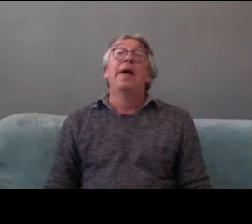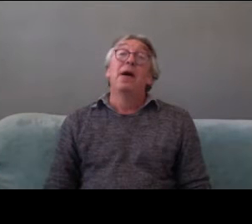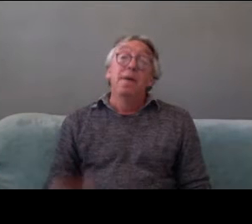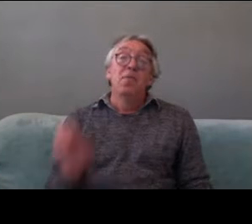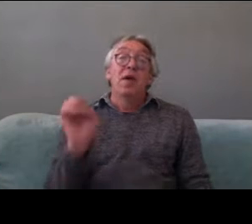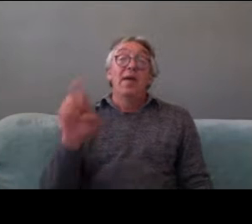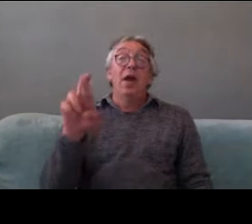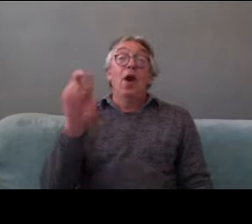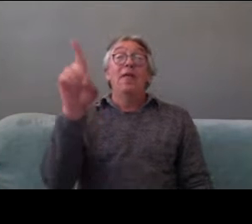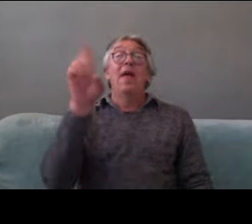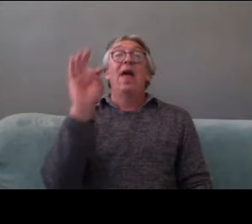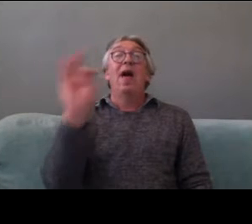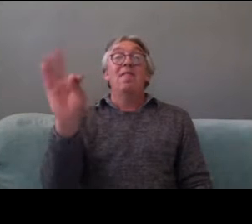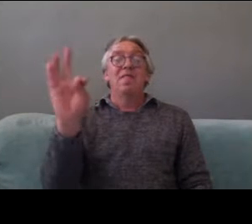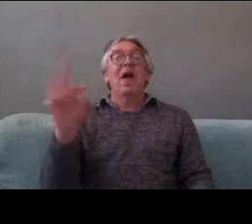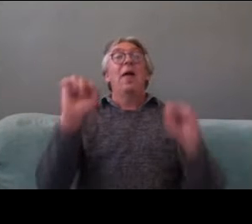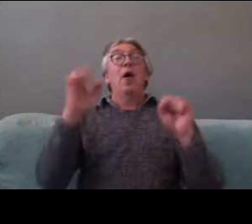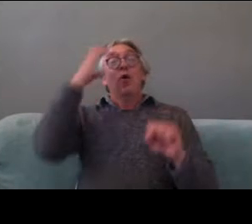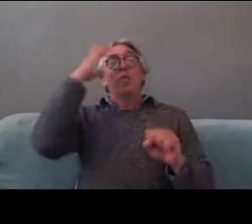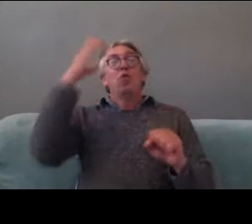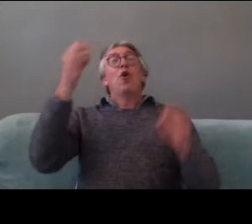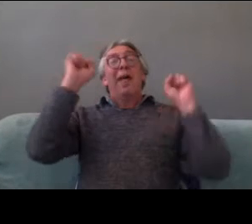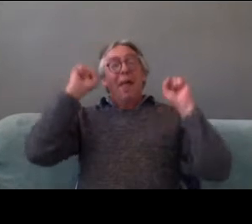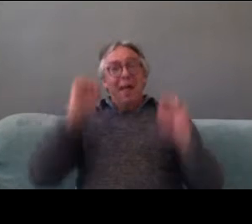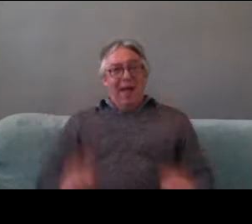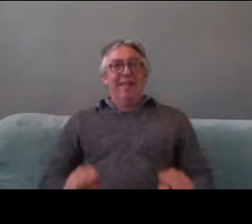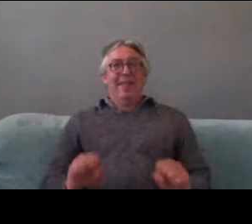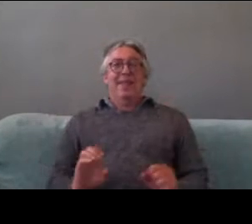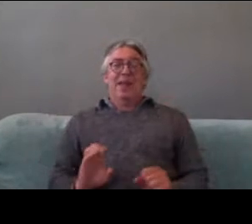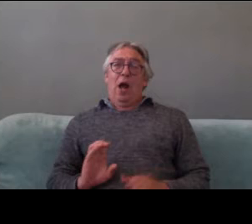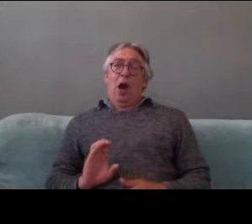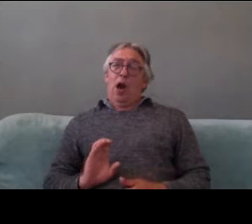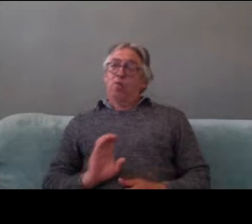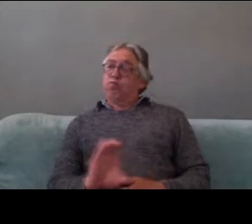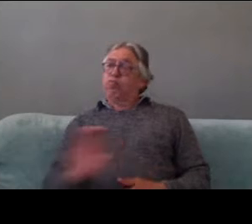in a more flexible way in Small and Medium Sized Enterprises (SMEs)